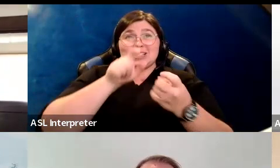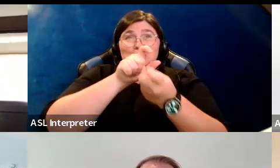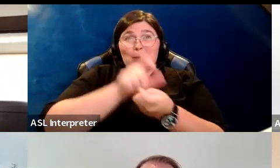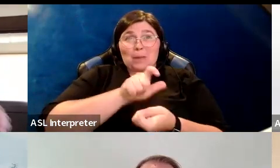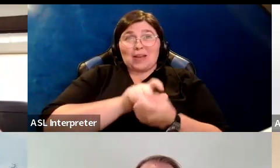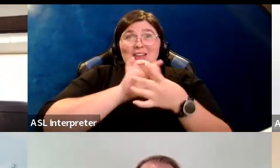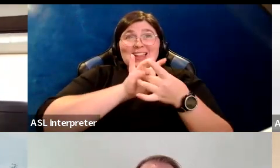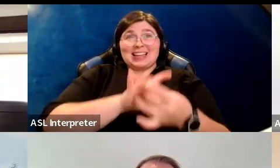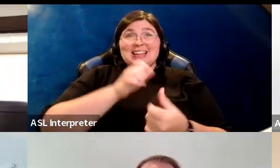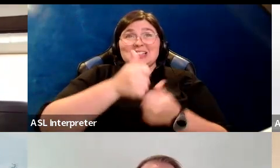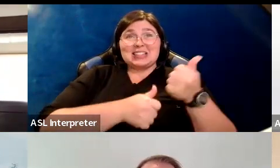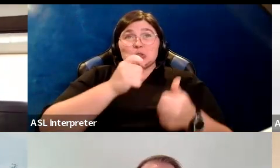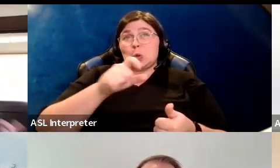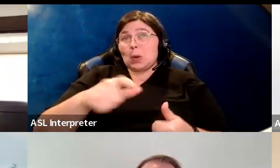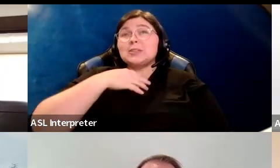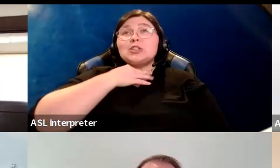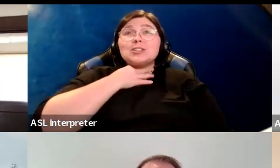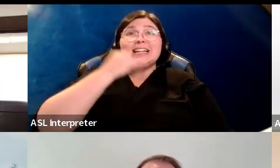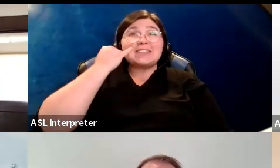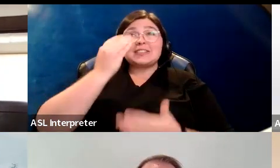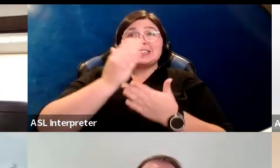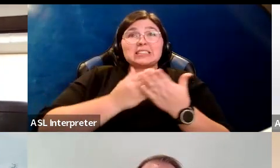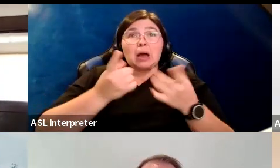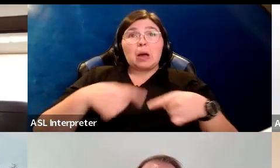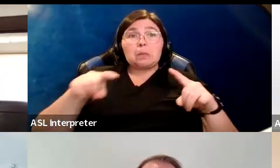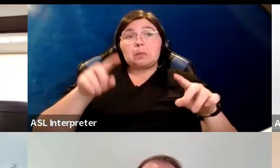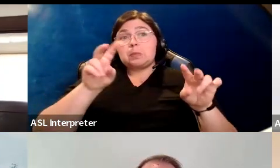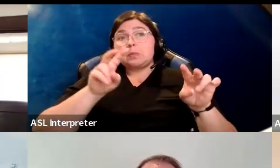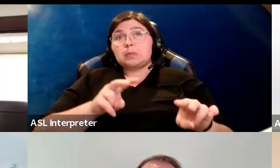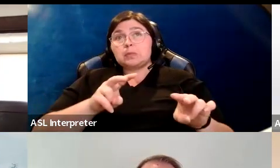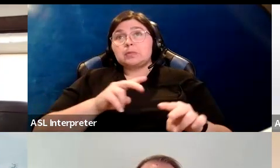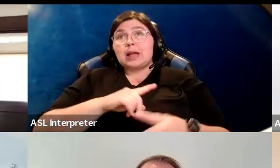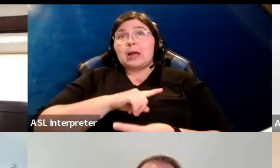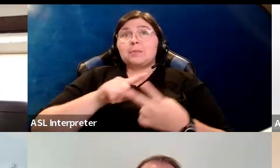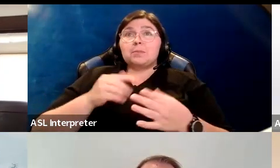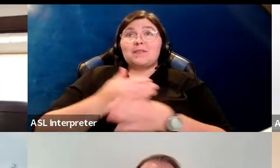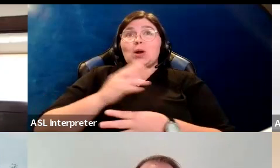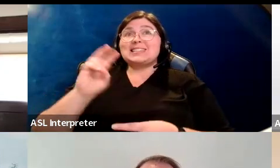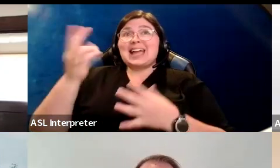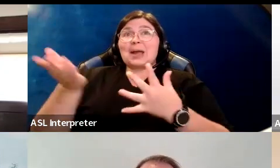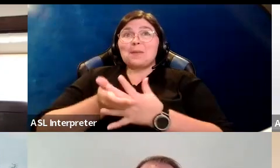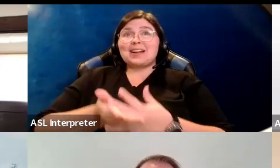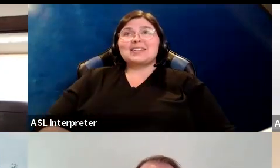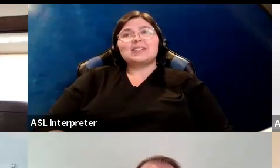and I was hoping we could tackle some of those before we take our second break. And then we'll come back for more questions and answers.